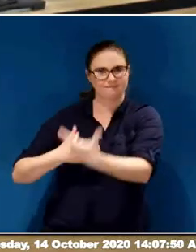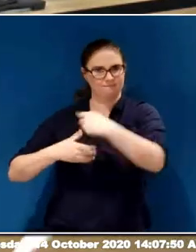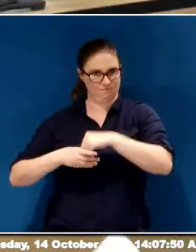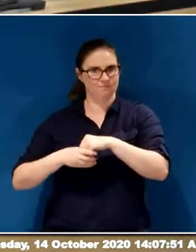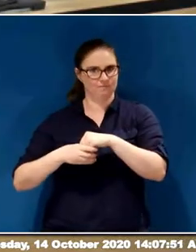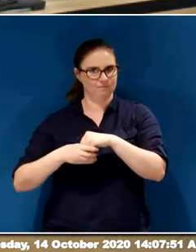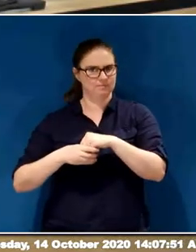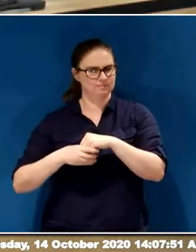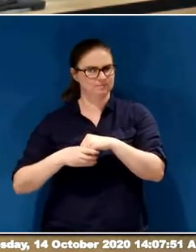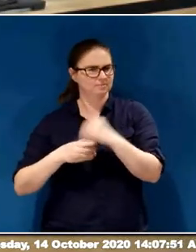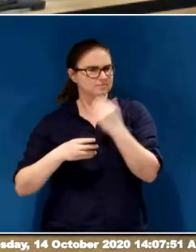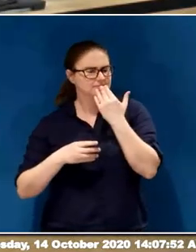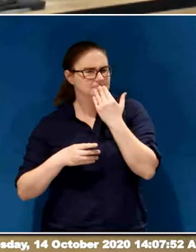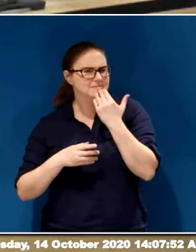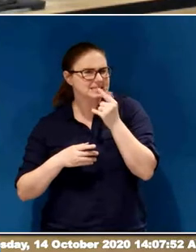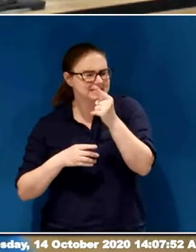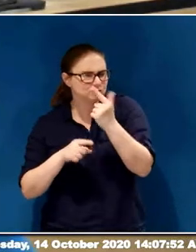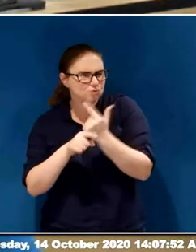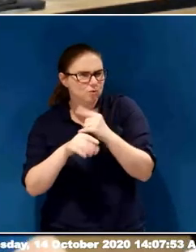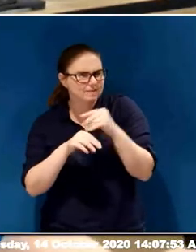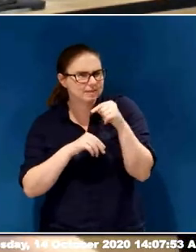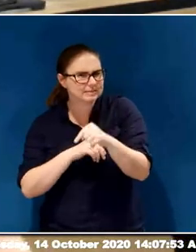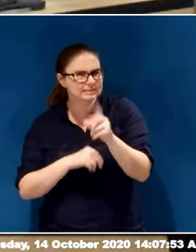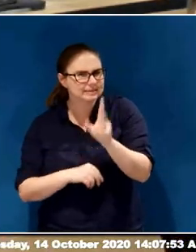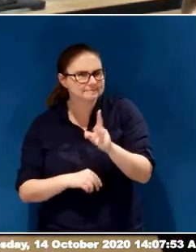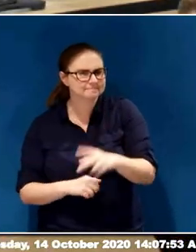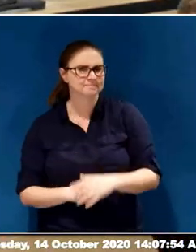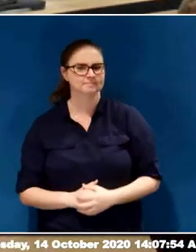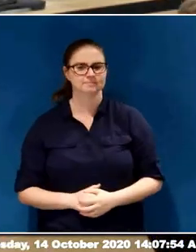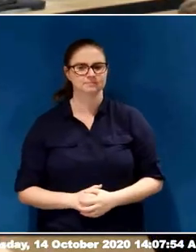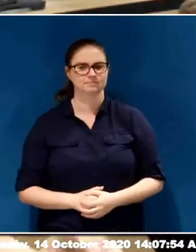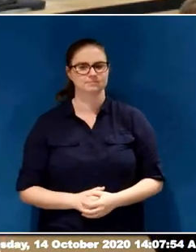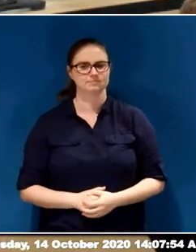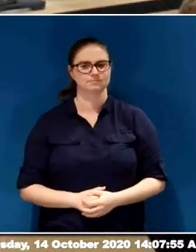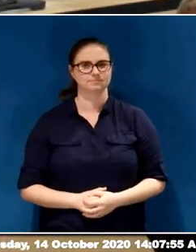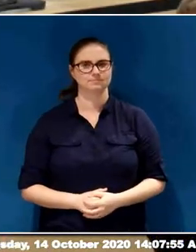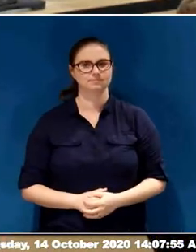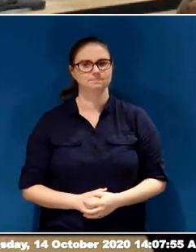DR de BRUIN: There isn't enough accountability in the system at the